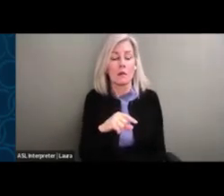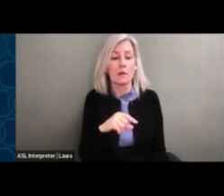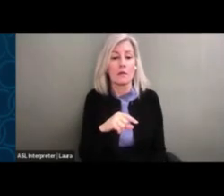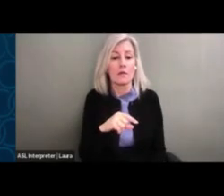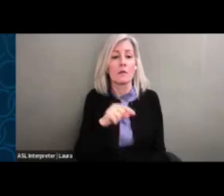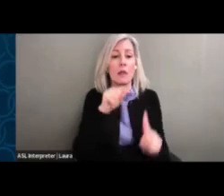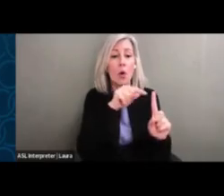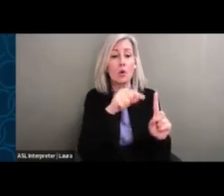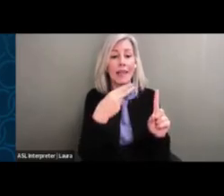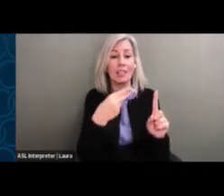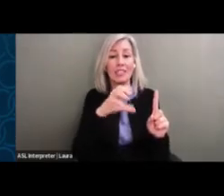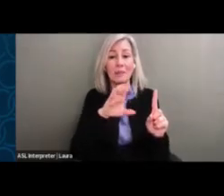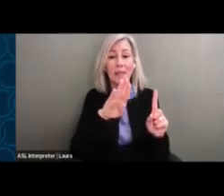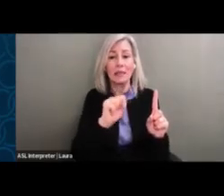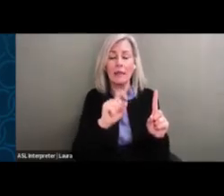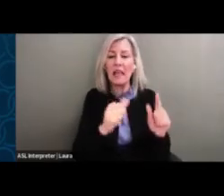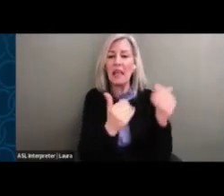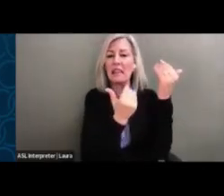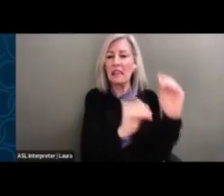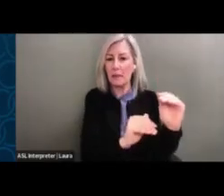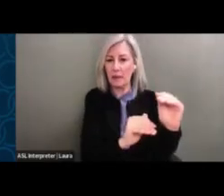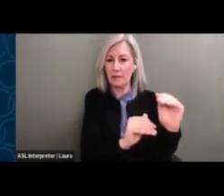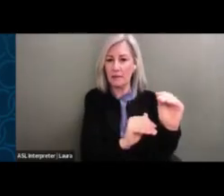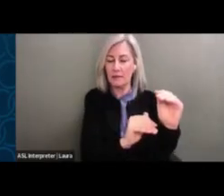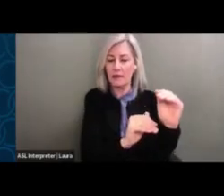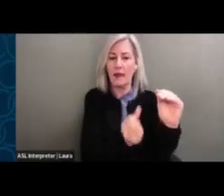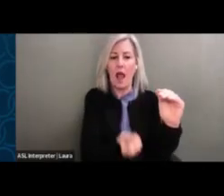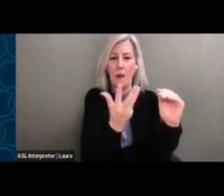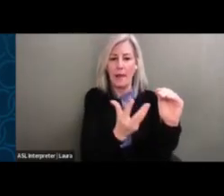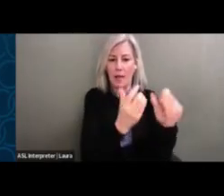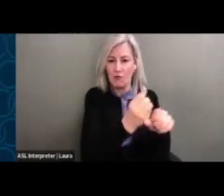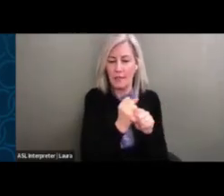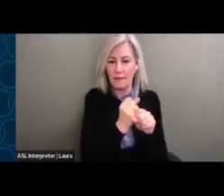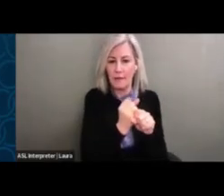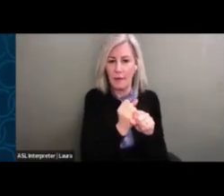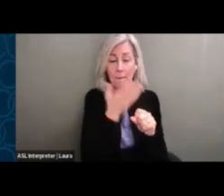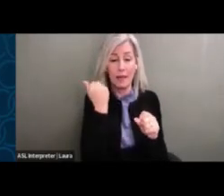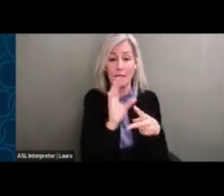although every single state does, but what's important is, unlike mandatory services,